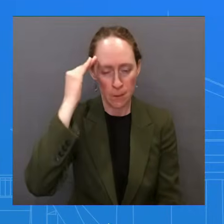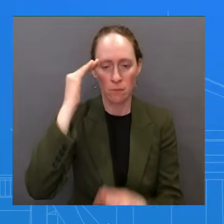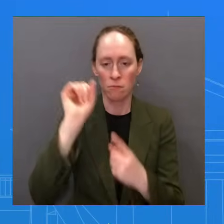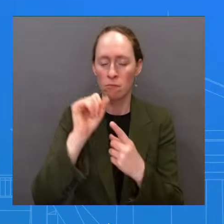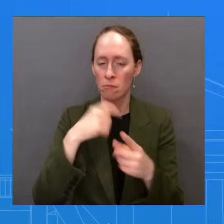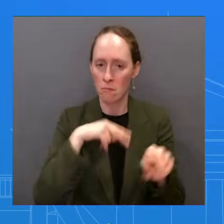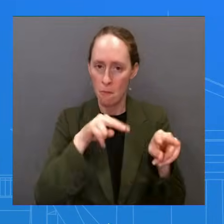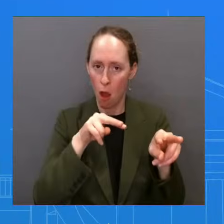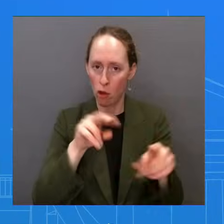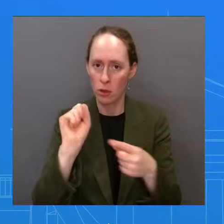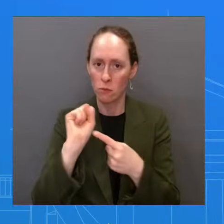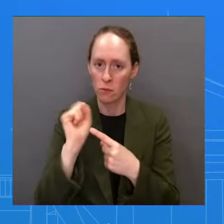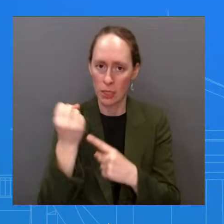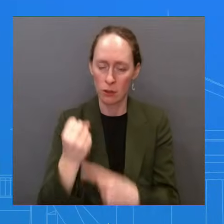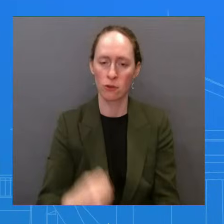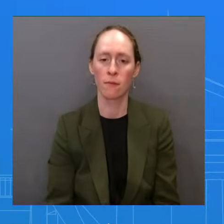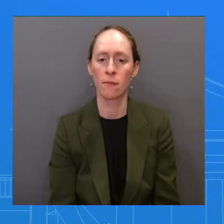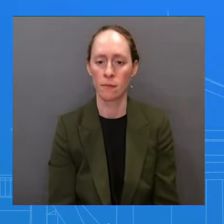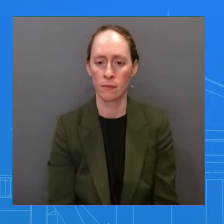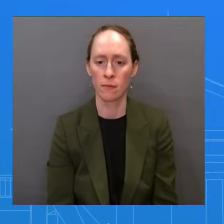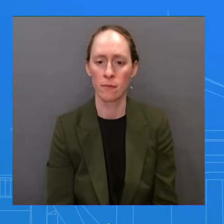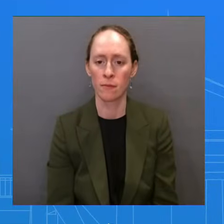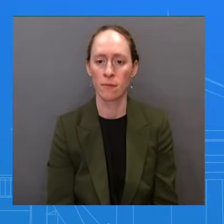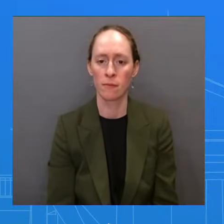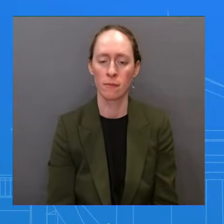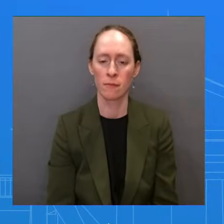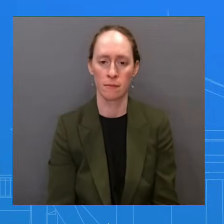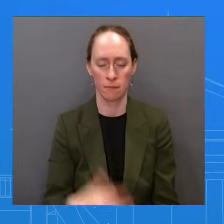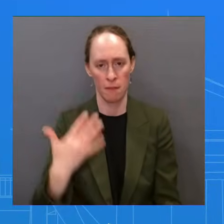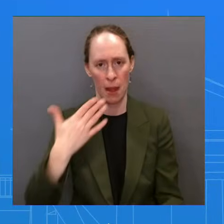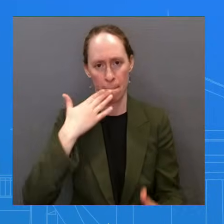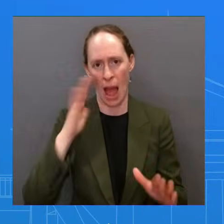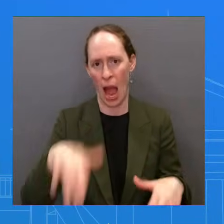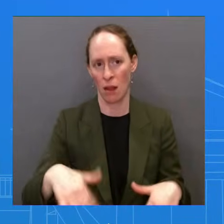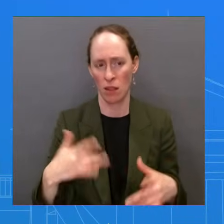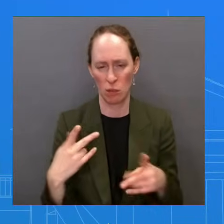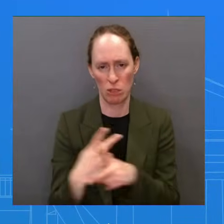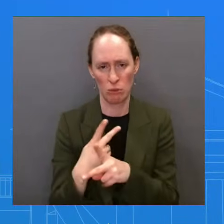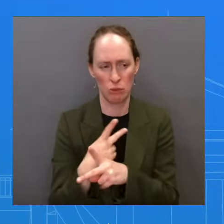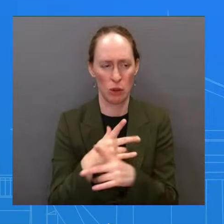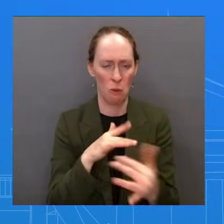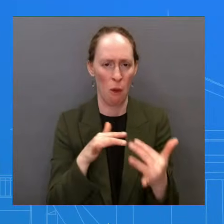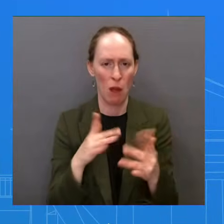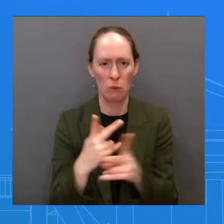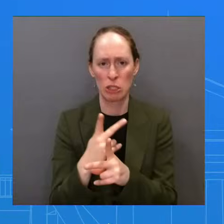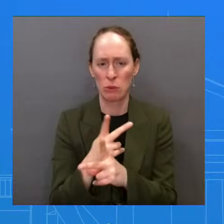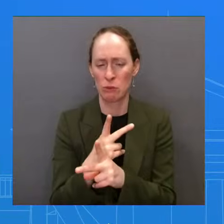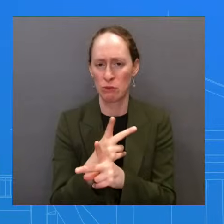This widespread violence compounds an already dire situation. The SAF and also the RSF